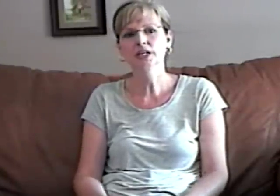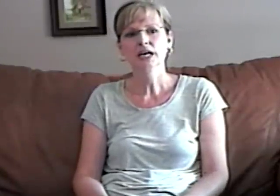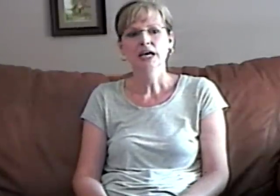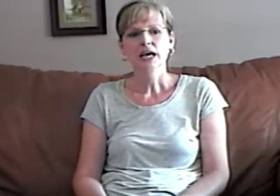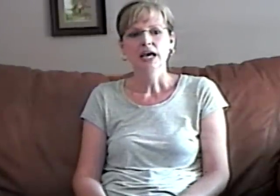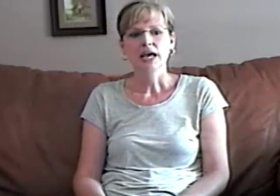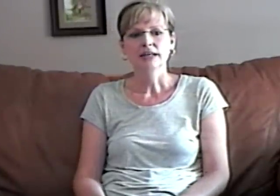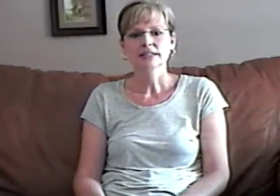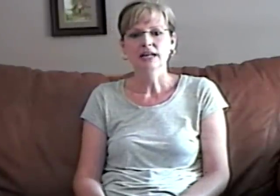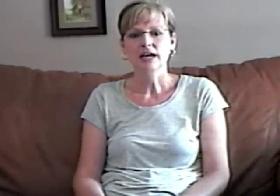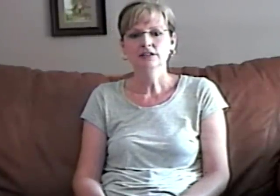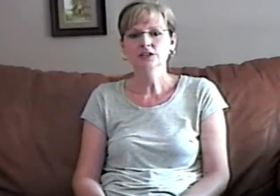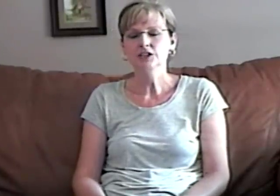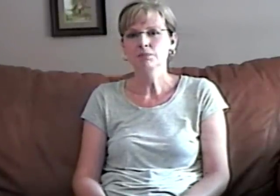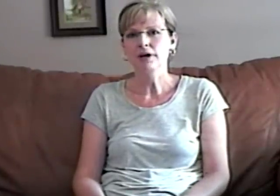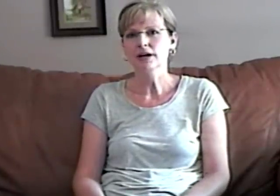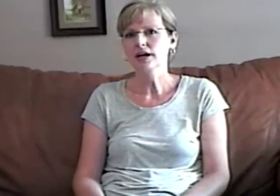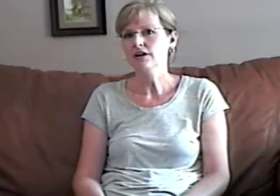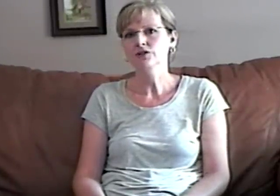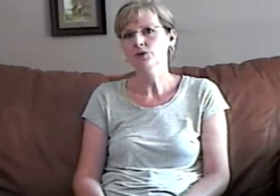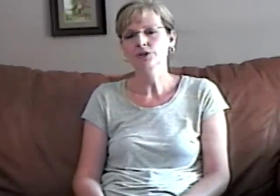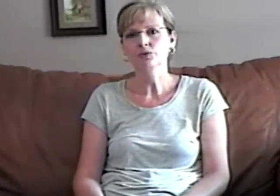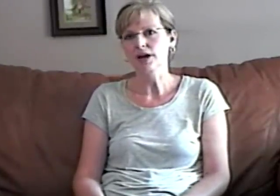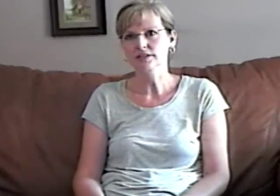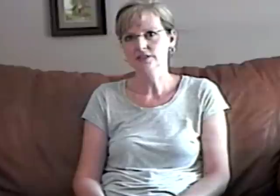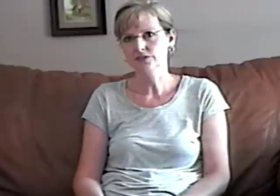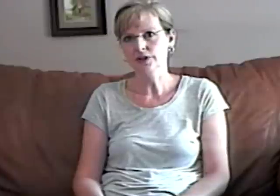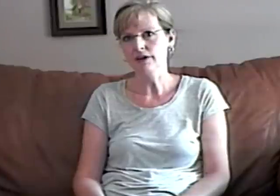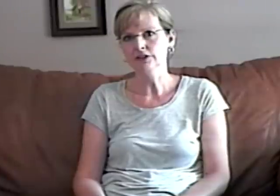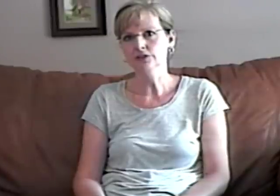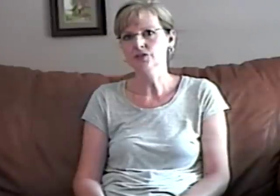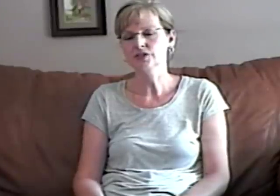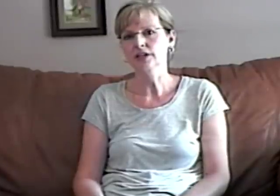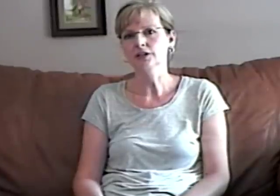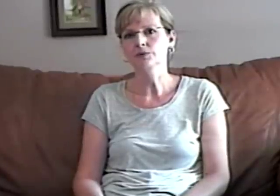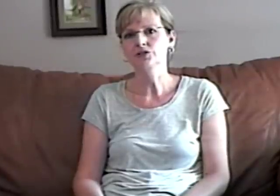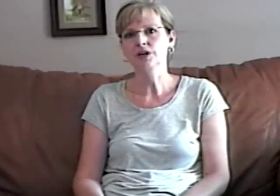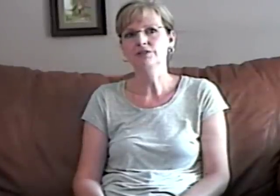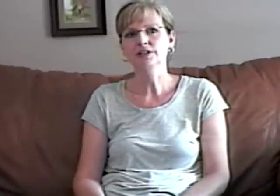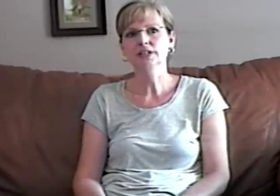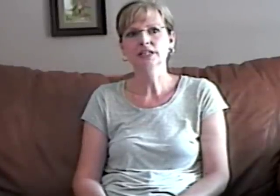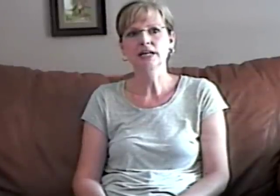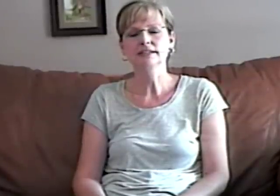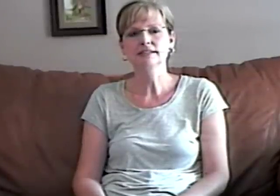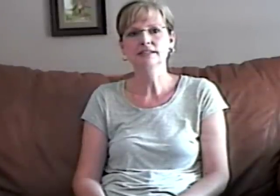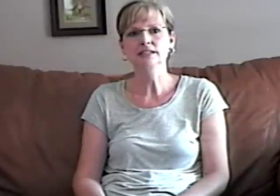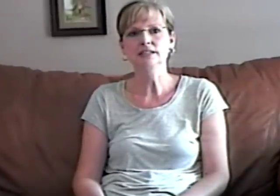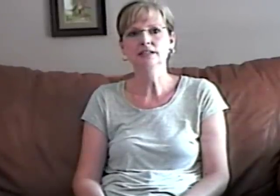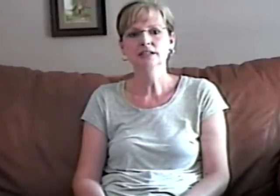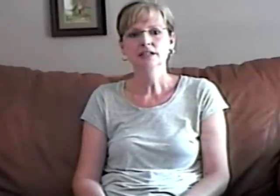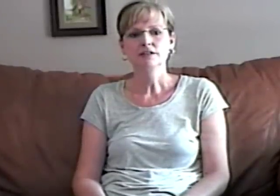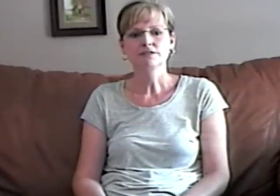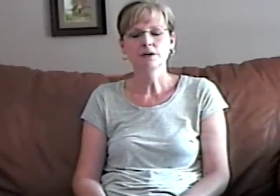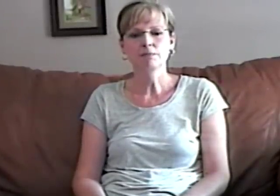Looking back, I have no regrets for having learned Sign Language. Everything I see from